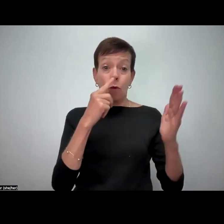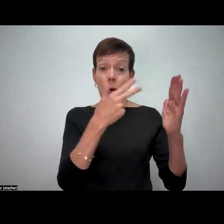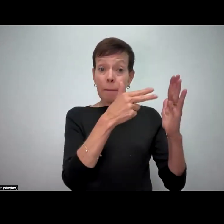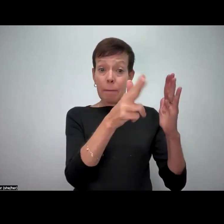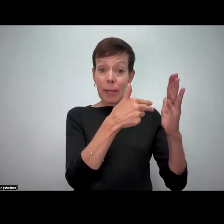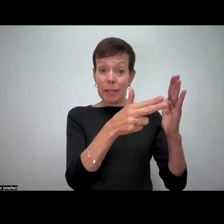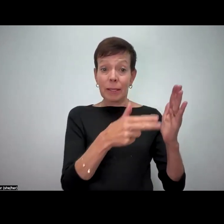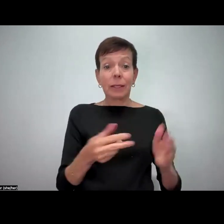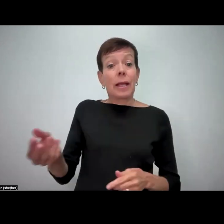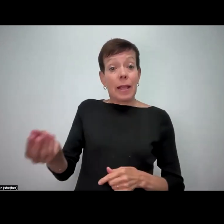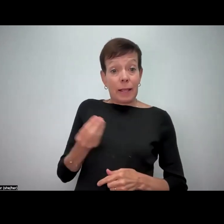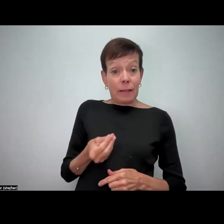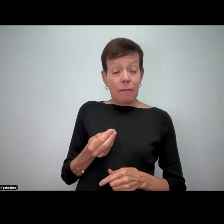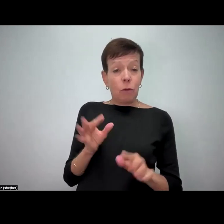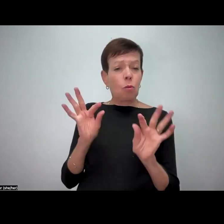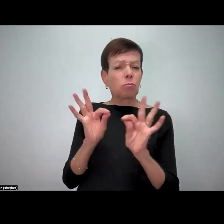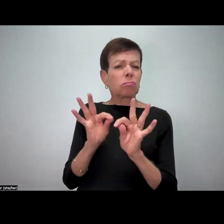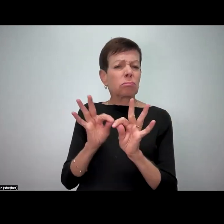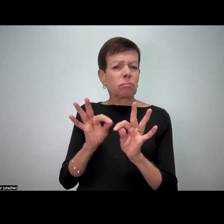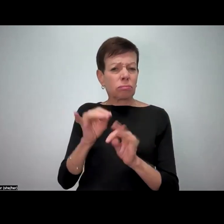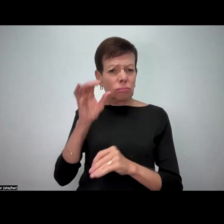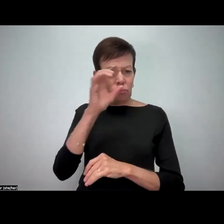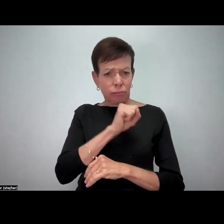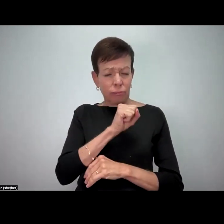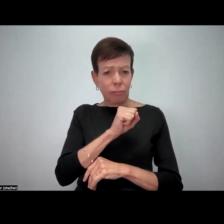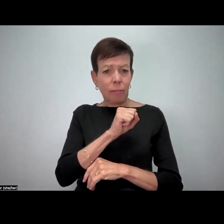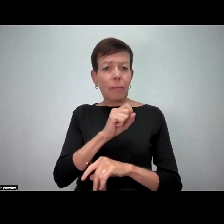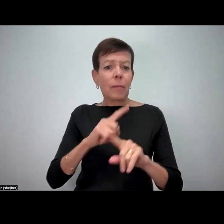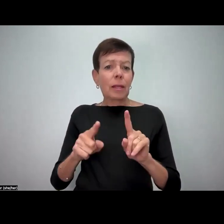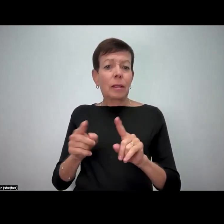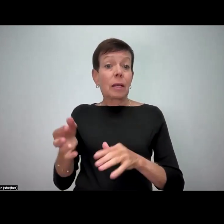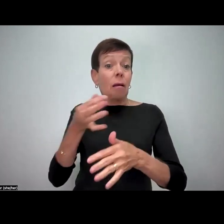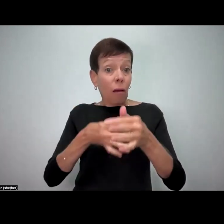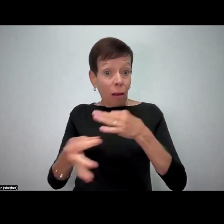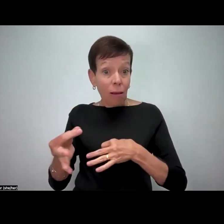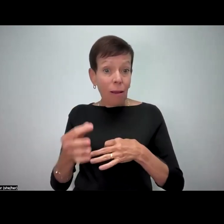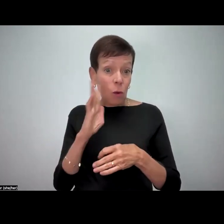we know they've committed to that for you. But yeah, it won't hinder your application